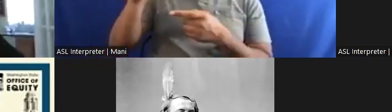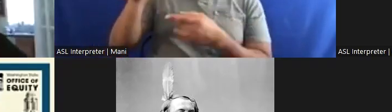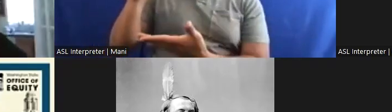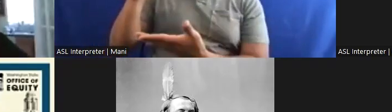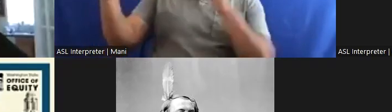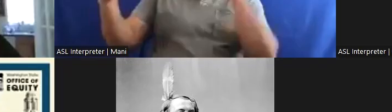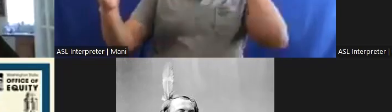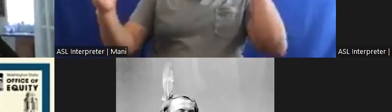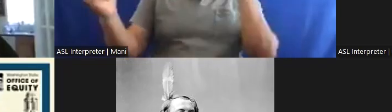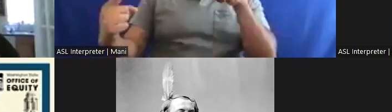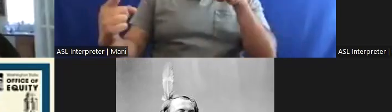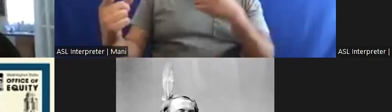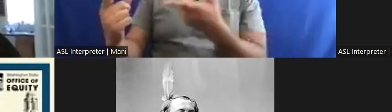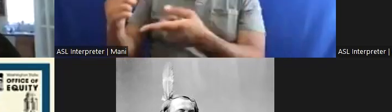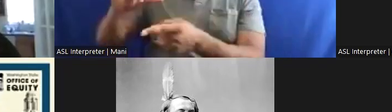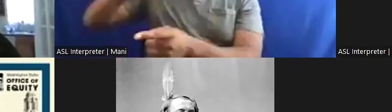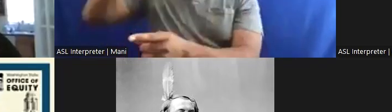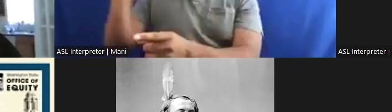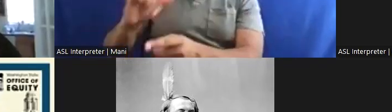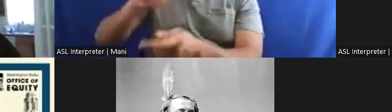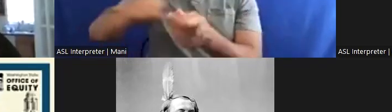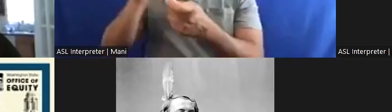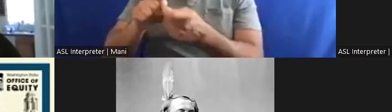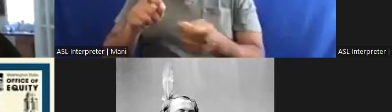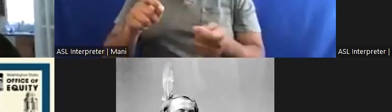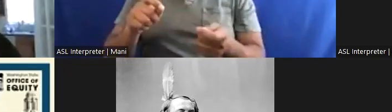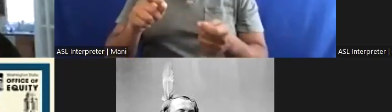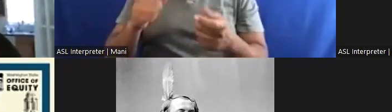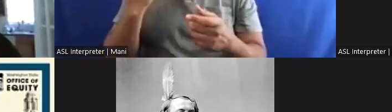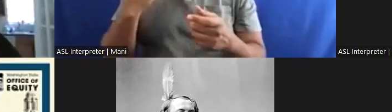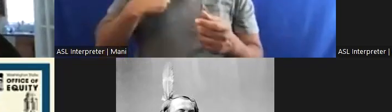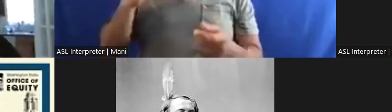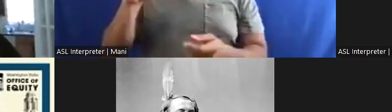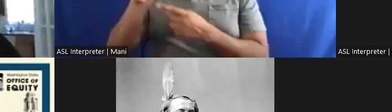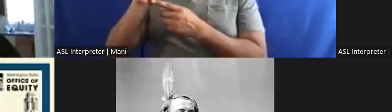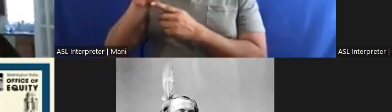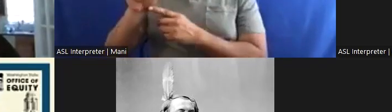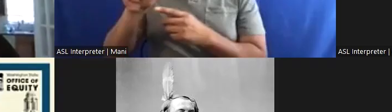This is amazing. This is exactly what we--I'm biased when I say this--as shared power consultants